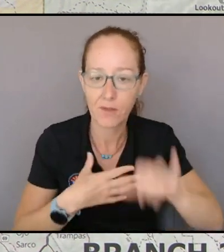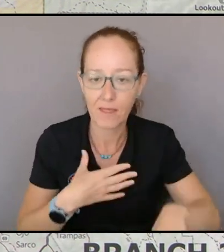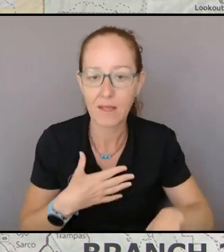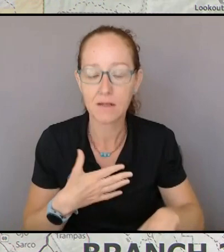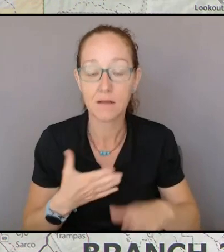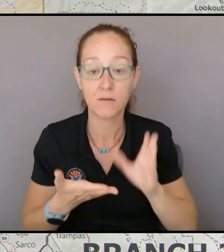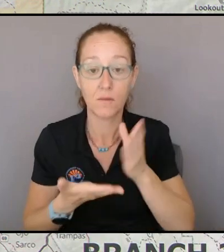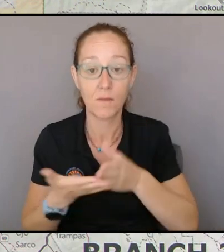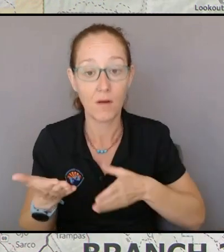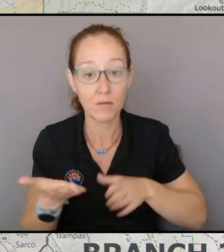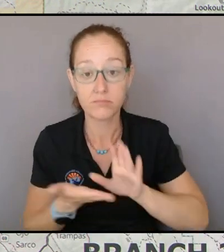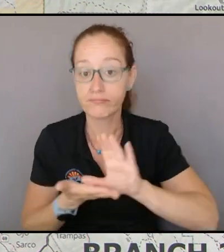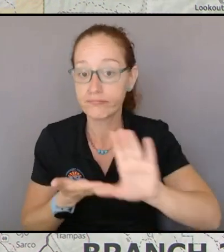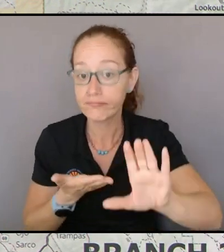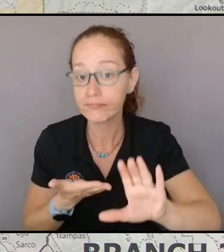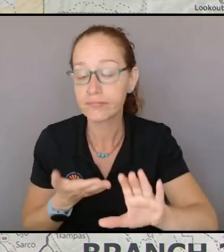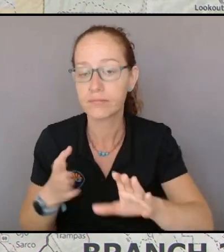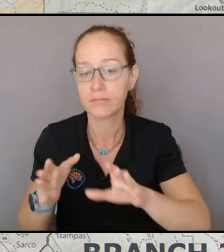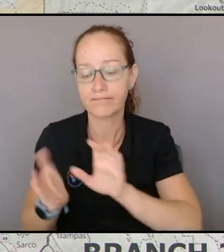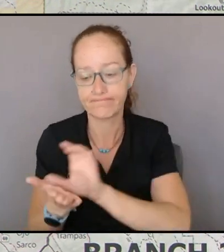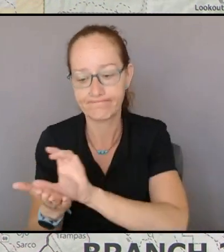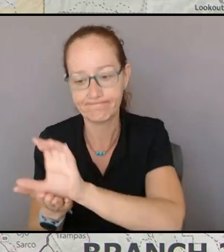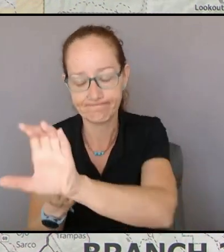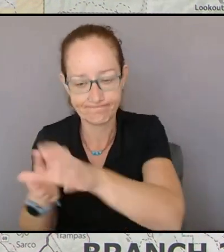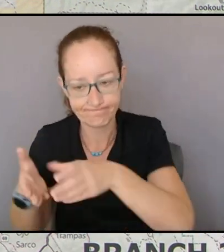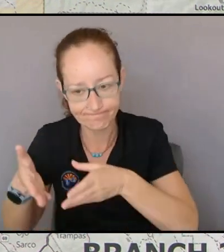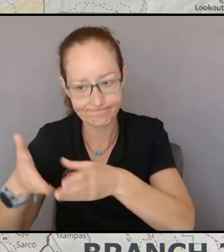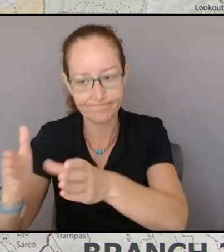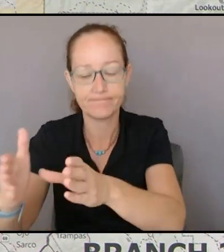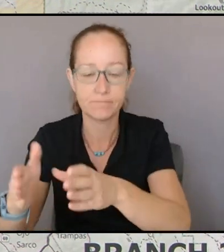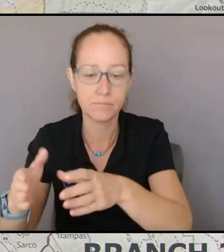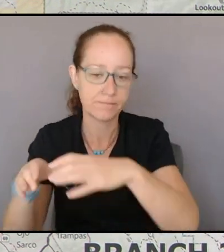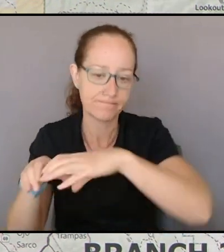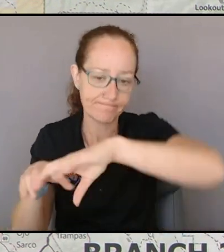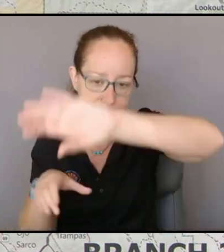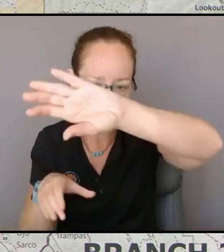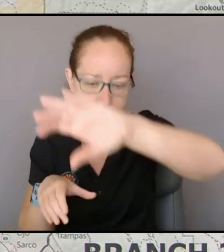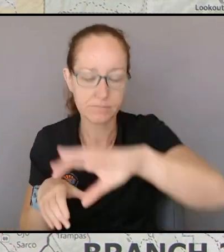the improvement done to it. And the other part of it is working to control this fire's edge as much as we